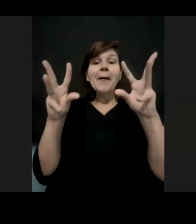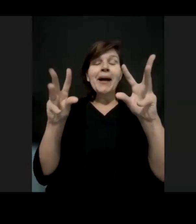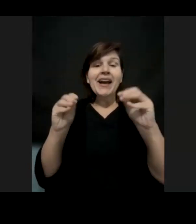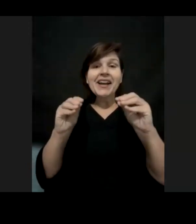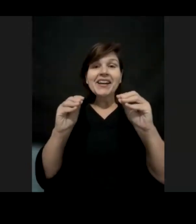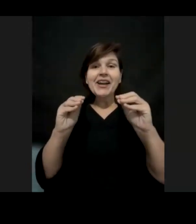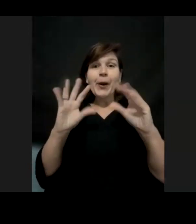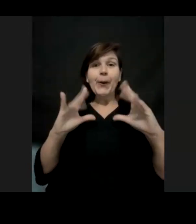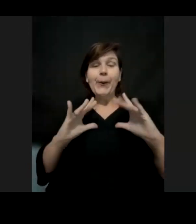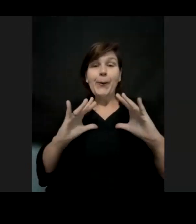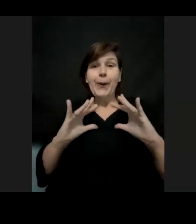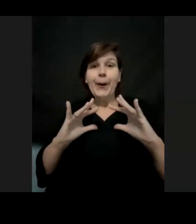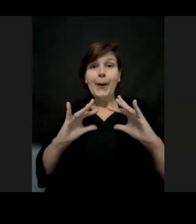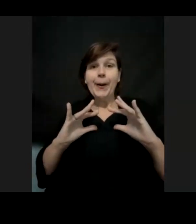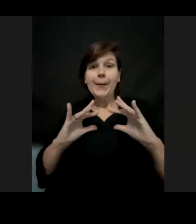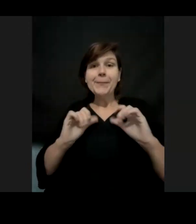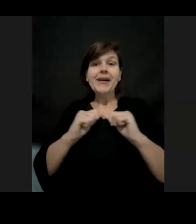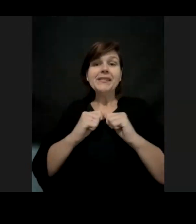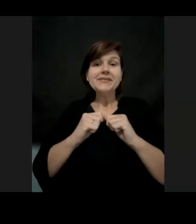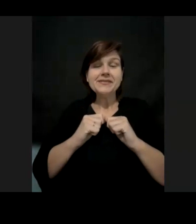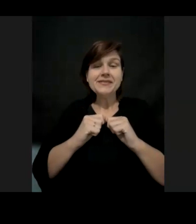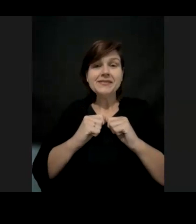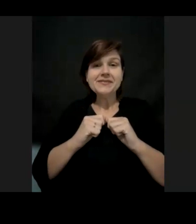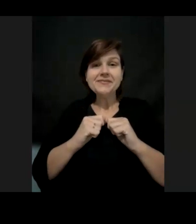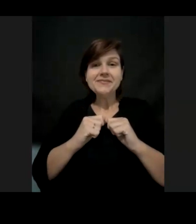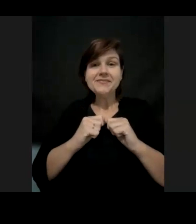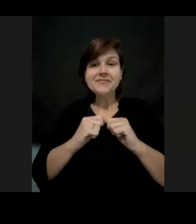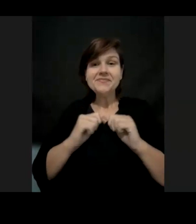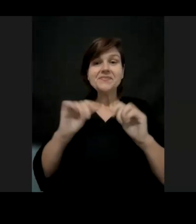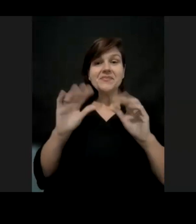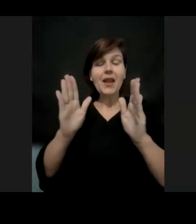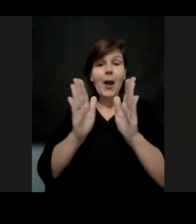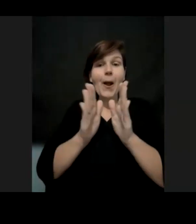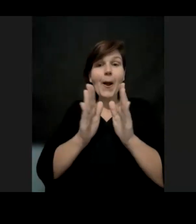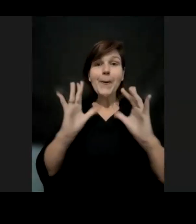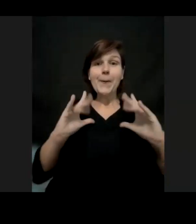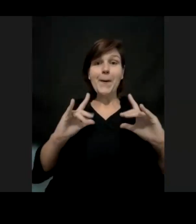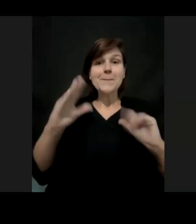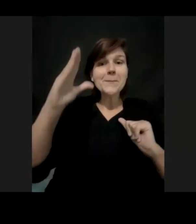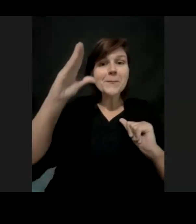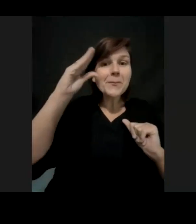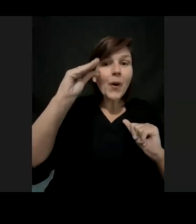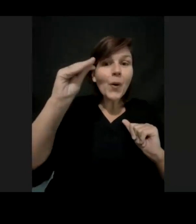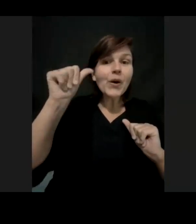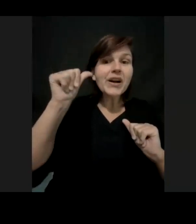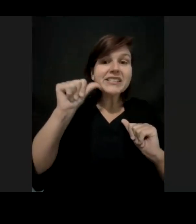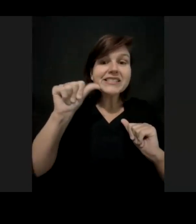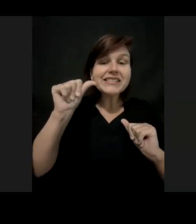Whoop! Whoop-a-dee-doo, boys and girls! Right! Okay, boys and girls, got everything ready…